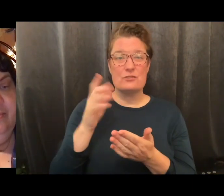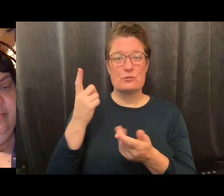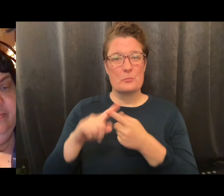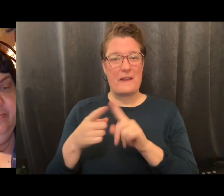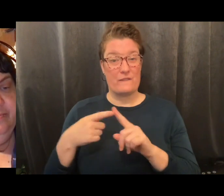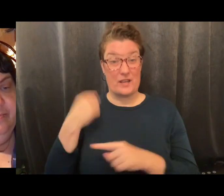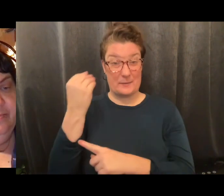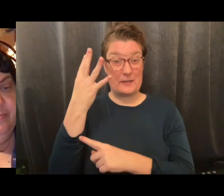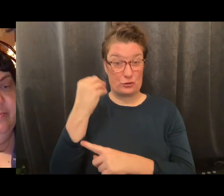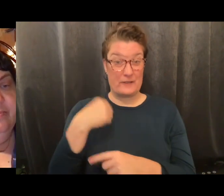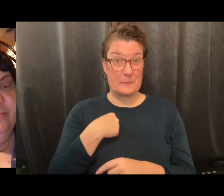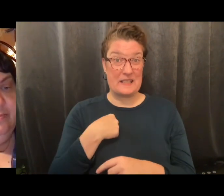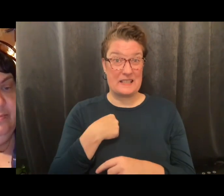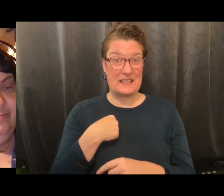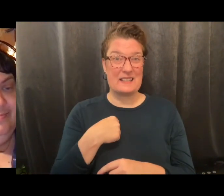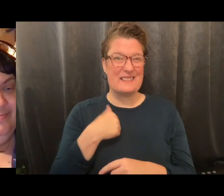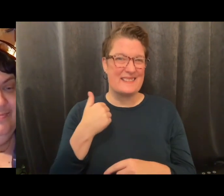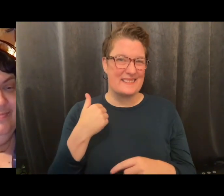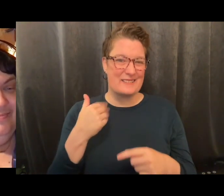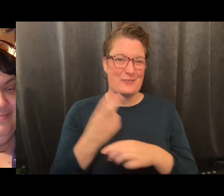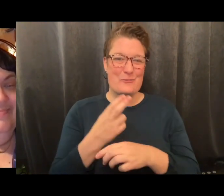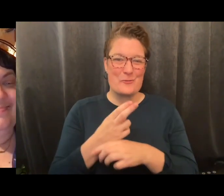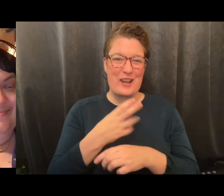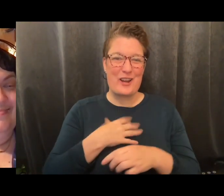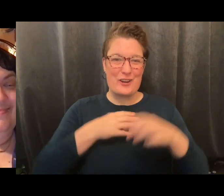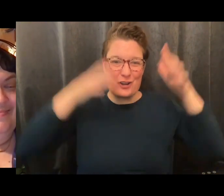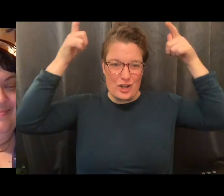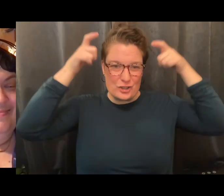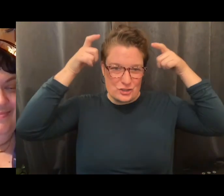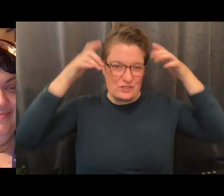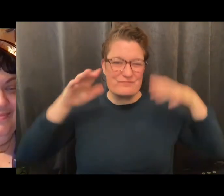kerchief on my head and, very much in the style of my grandmother, my